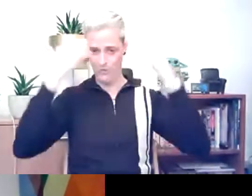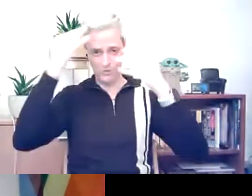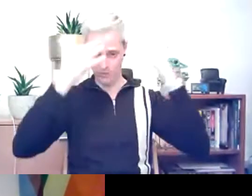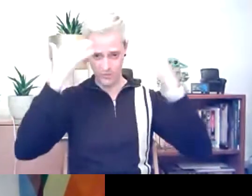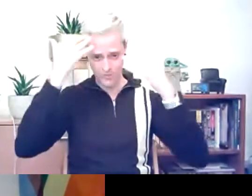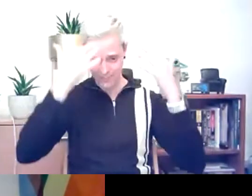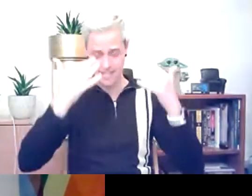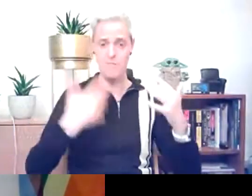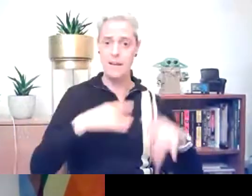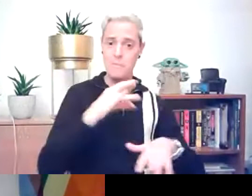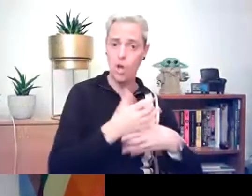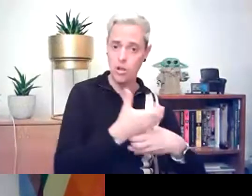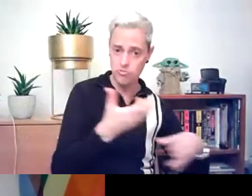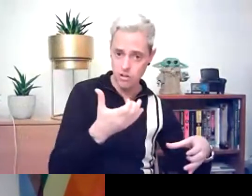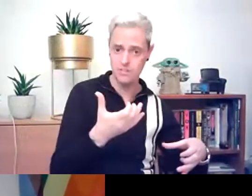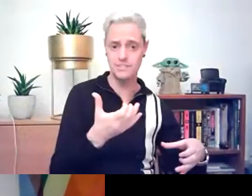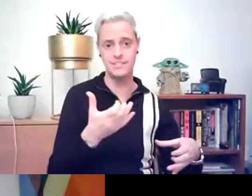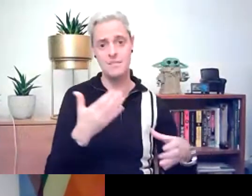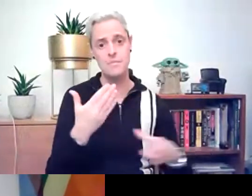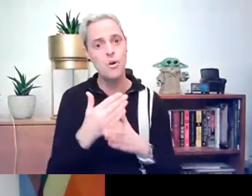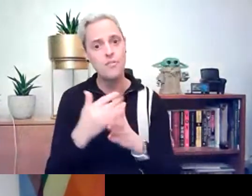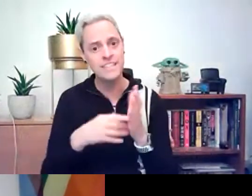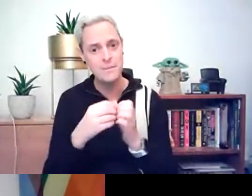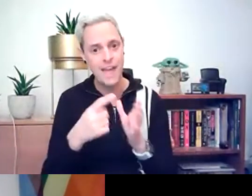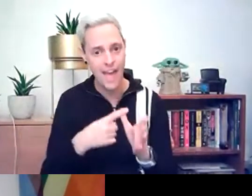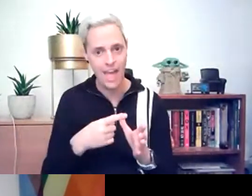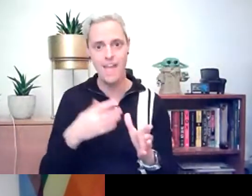I was, you know, working with TBA, I was doing I was writing and researching trends suicide,